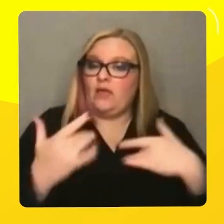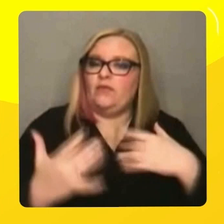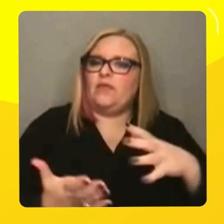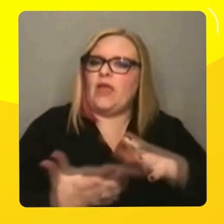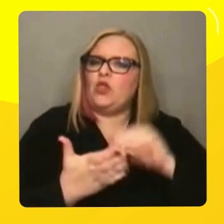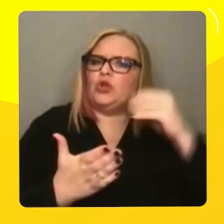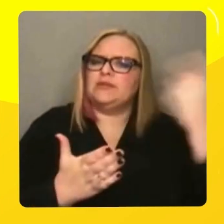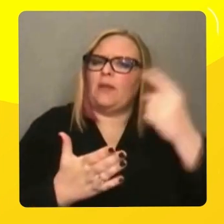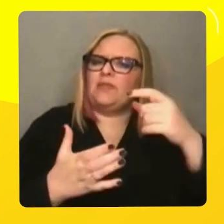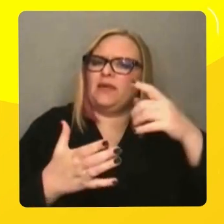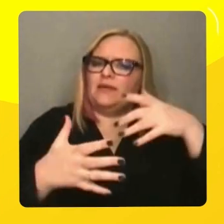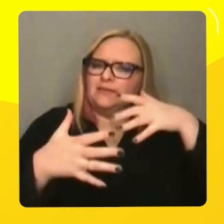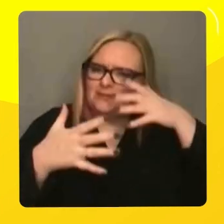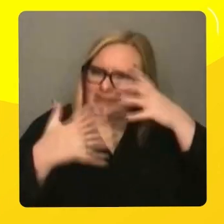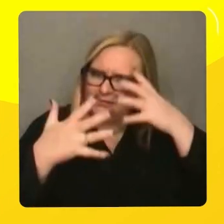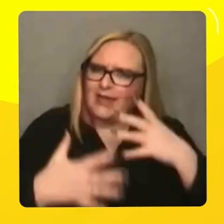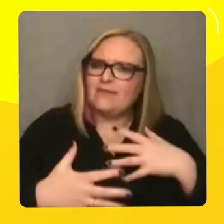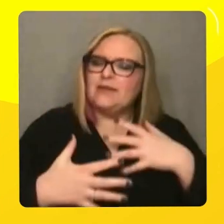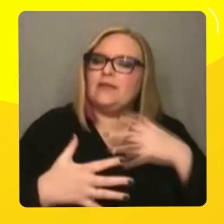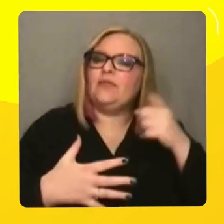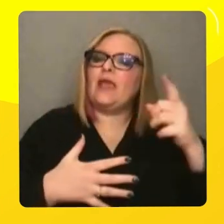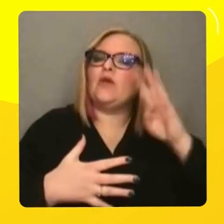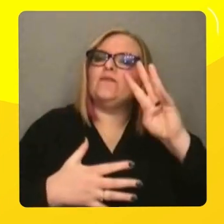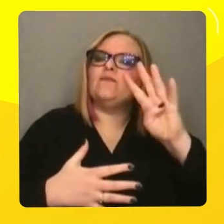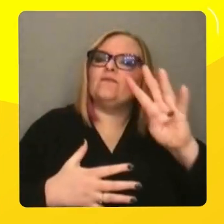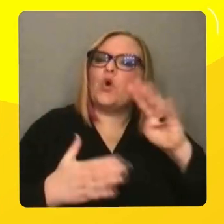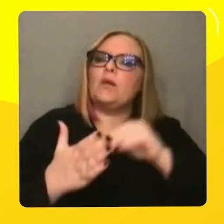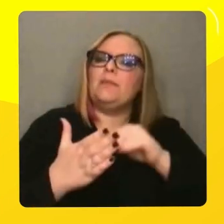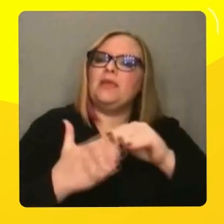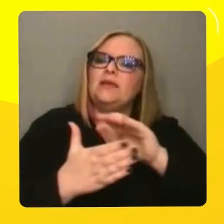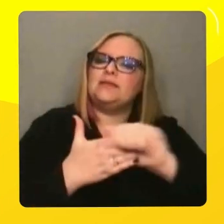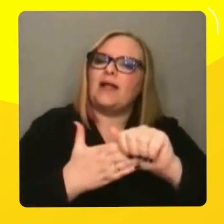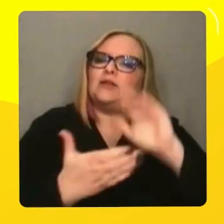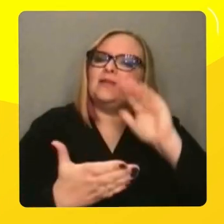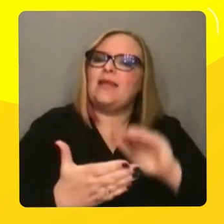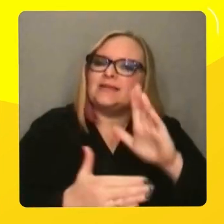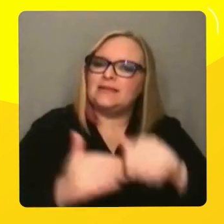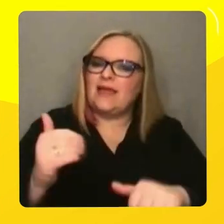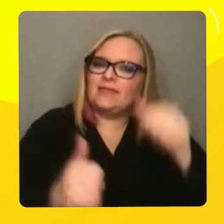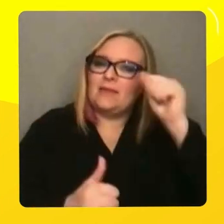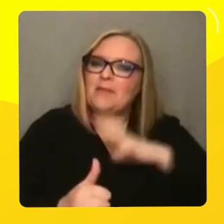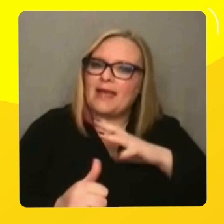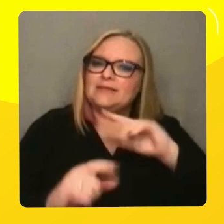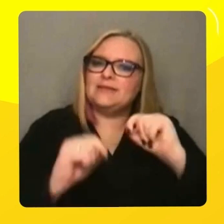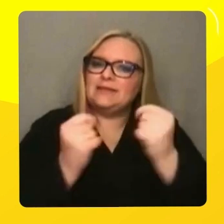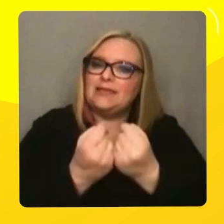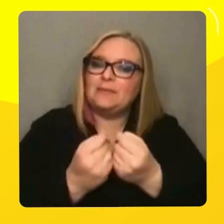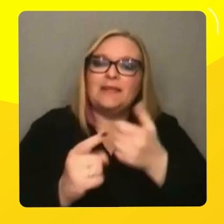They earned $4 million less than the US men's team who did not take home the championship.